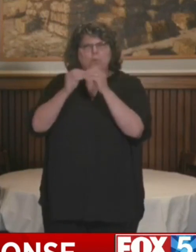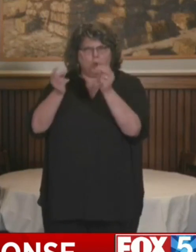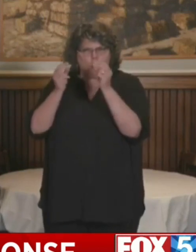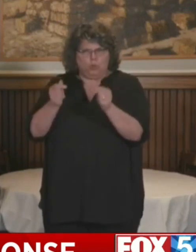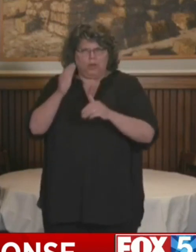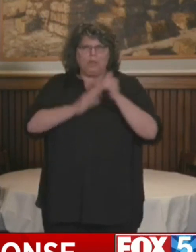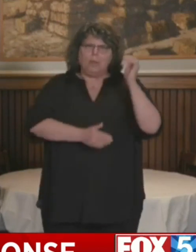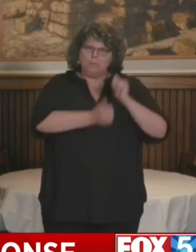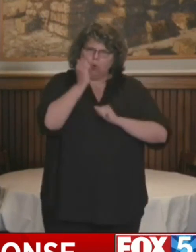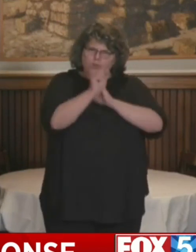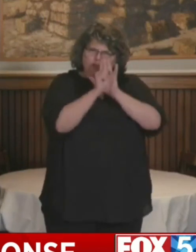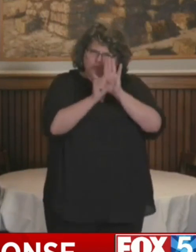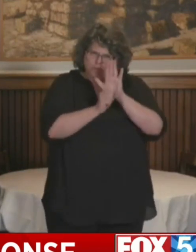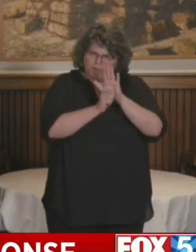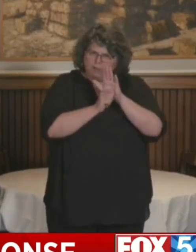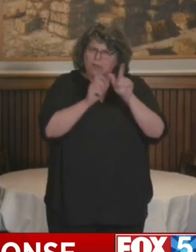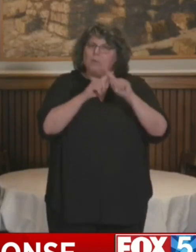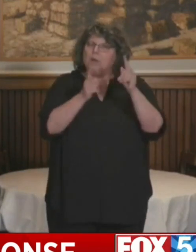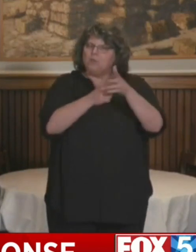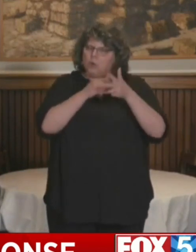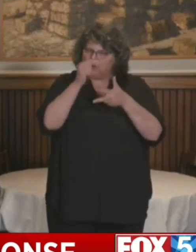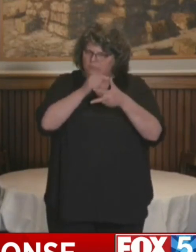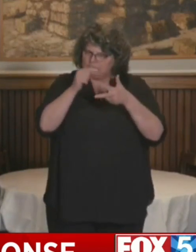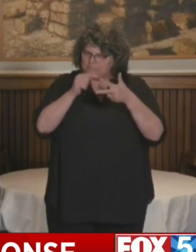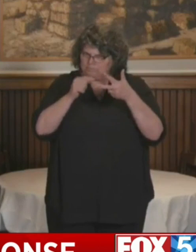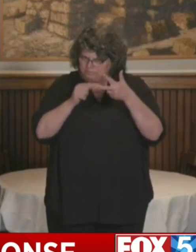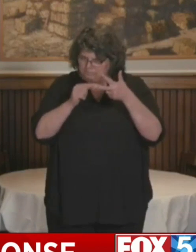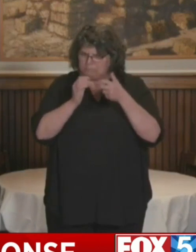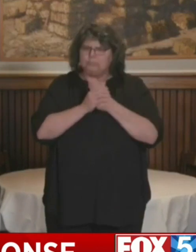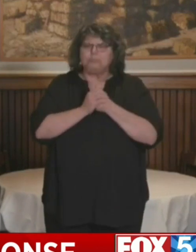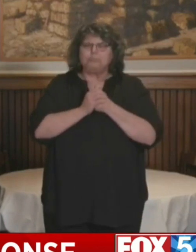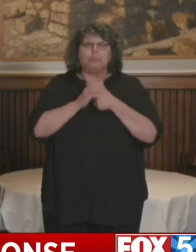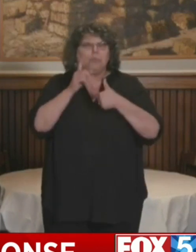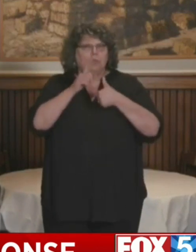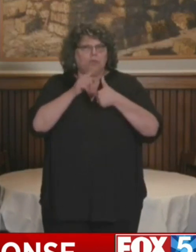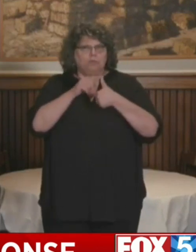FOR A COUNTY VARIANCE AND THAT IS TO MOVE THROUGH STAGE 2 AT A PACE THAT IS FASTER THAN